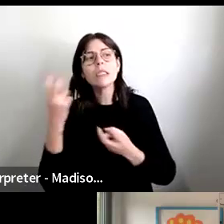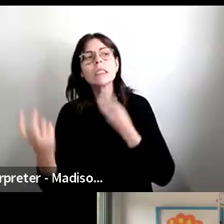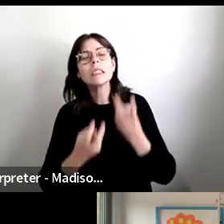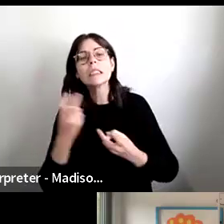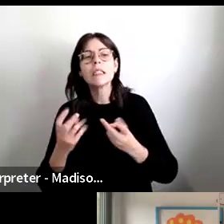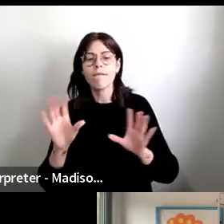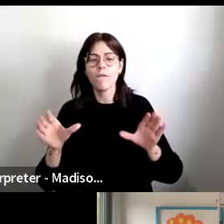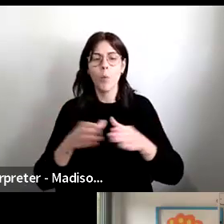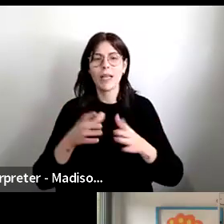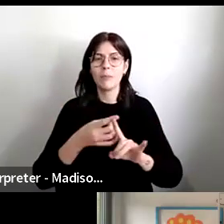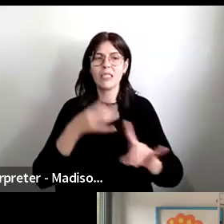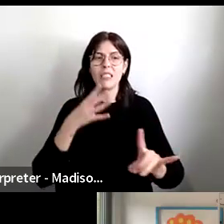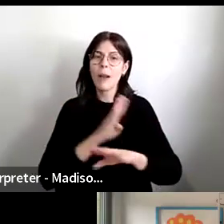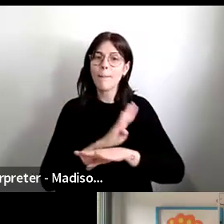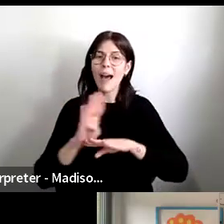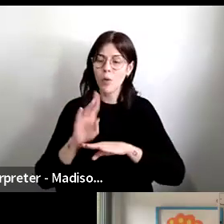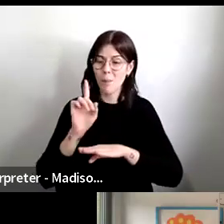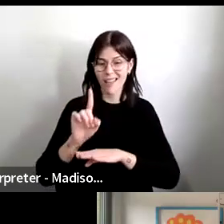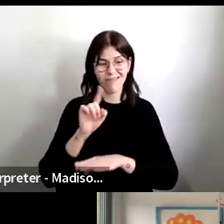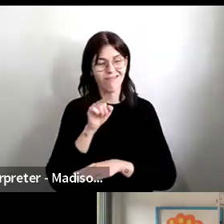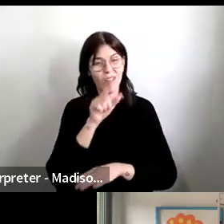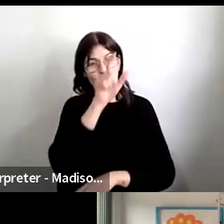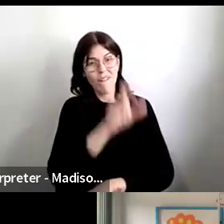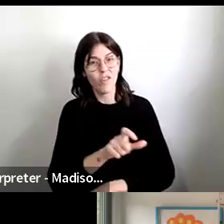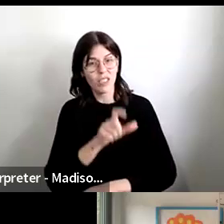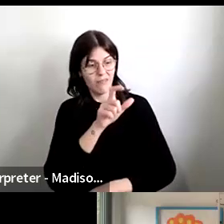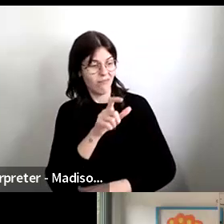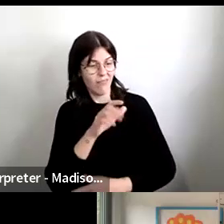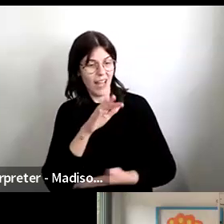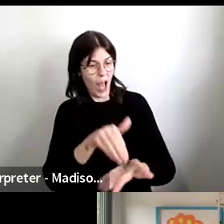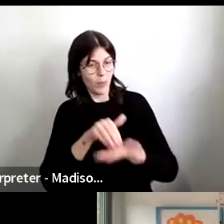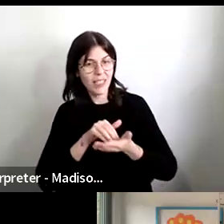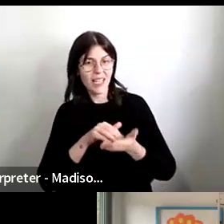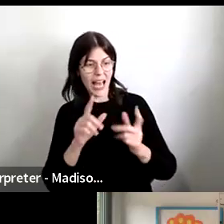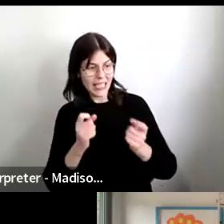helps us know who you are connected to, and it's really great when we see it someone we know who